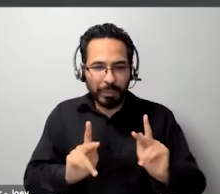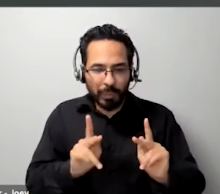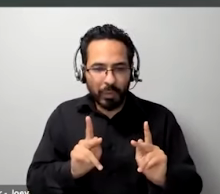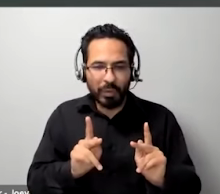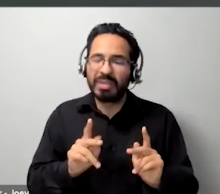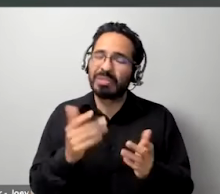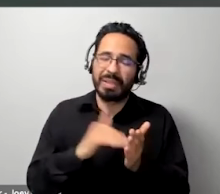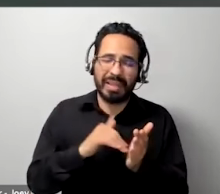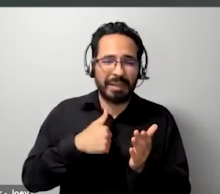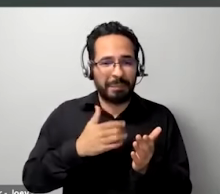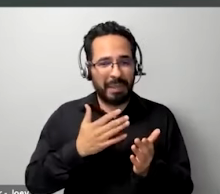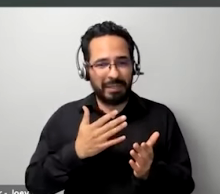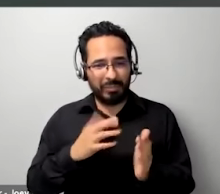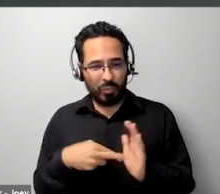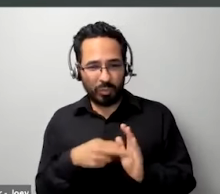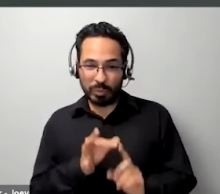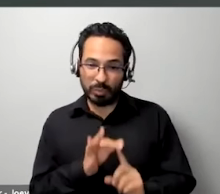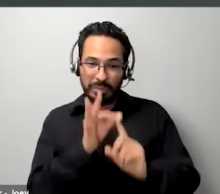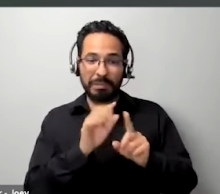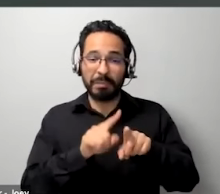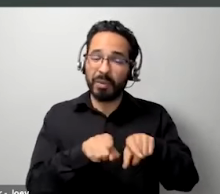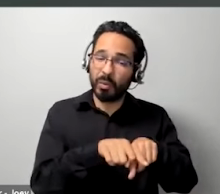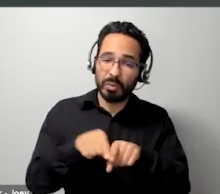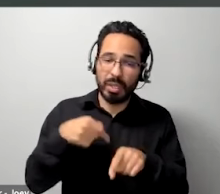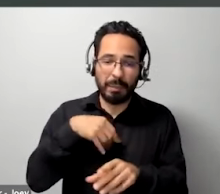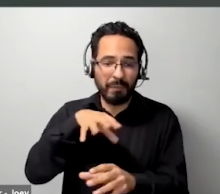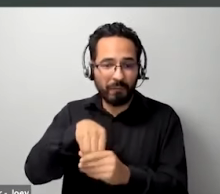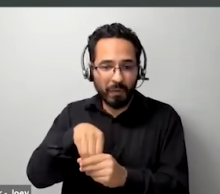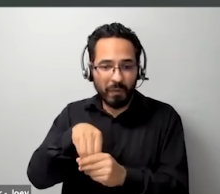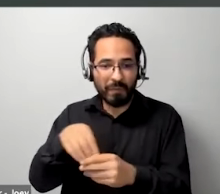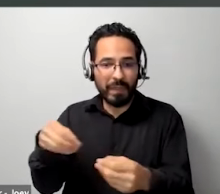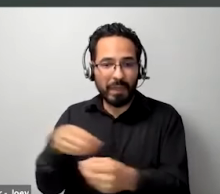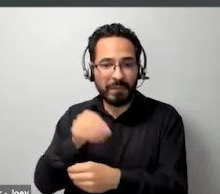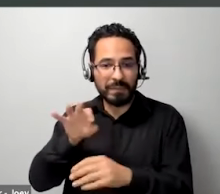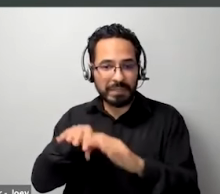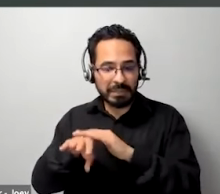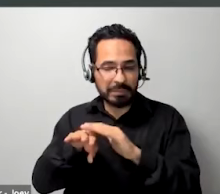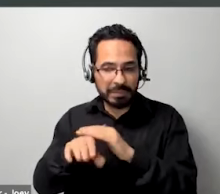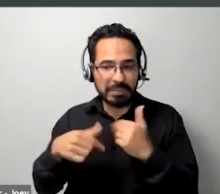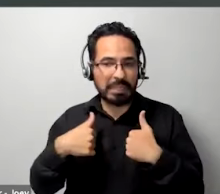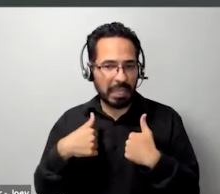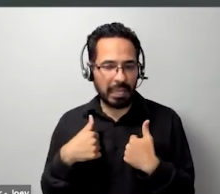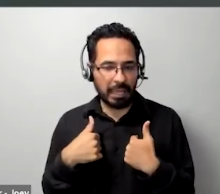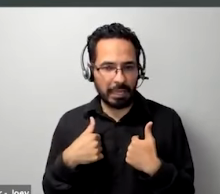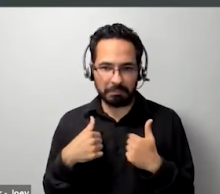but also, because I'm involved in the Office of Accessibility, I am able to utilize my other skills